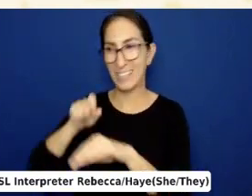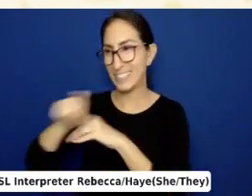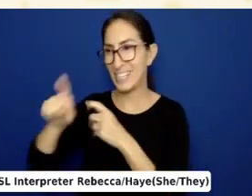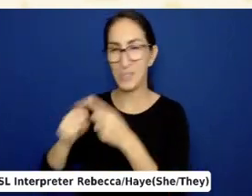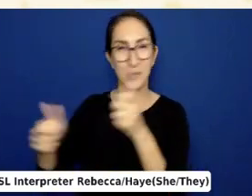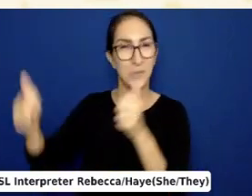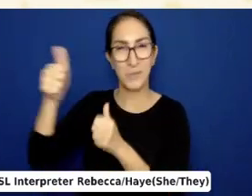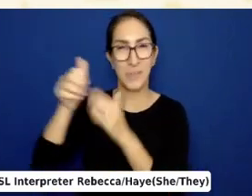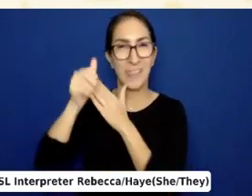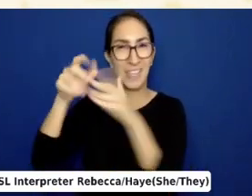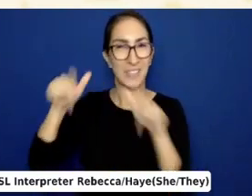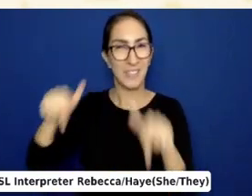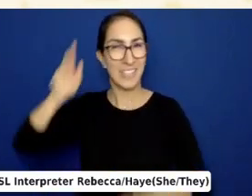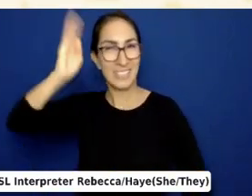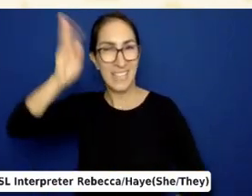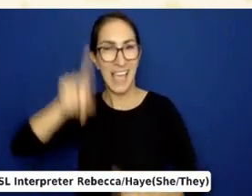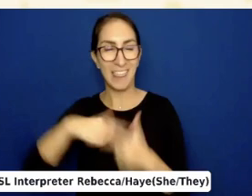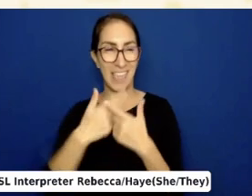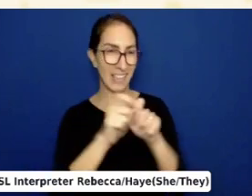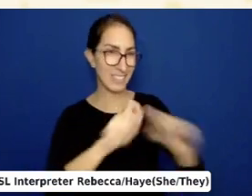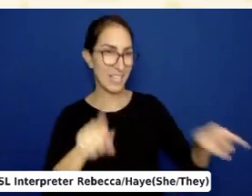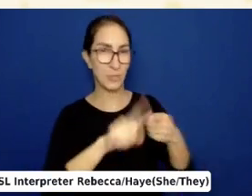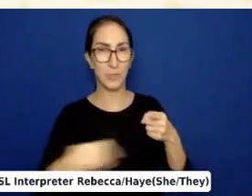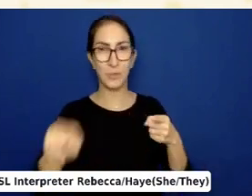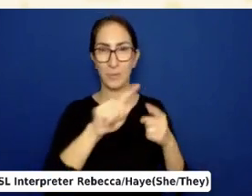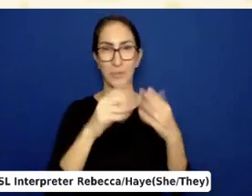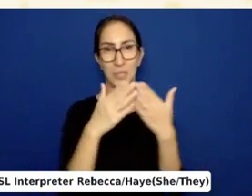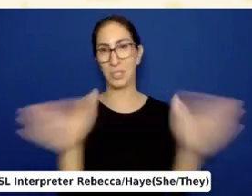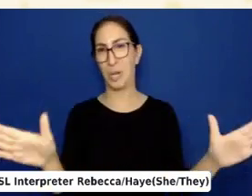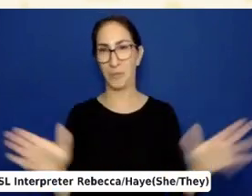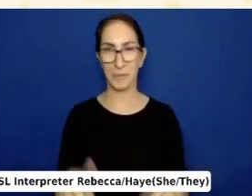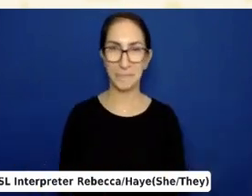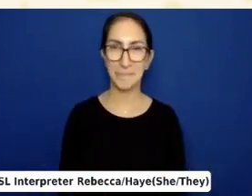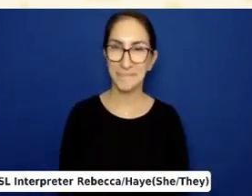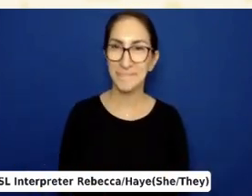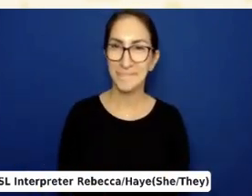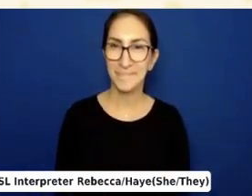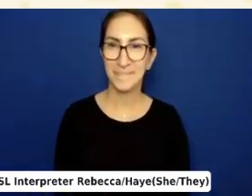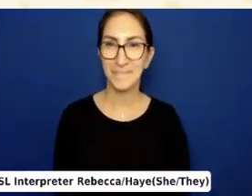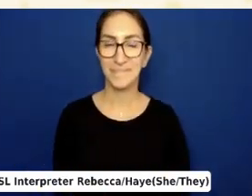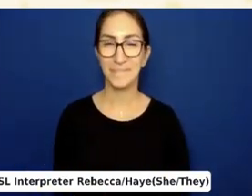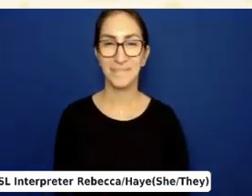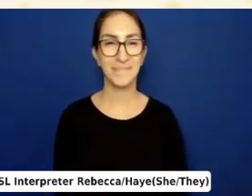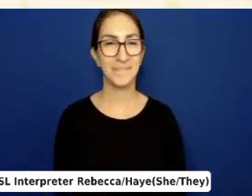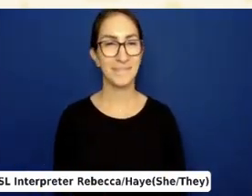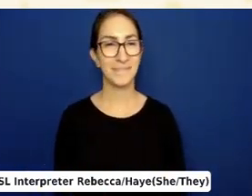and they can share that to the general population. Amazing. Thank you.